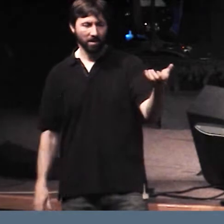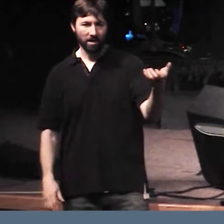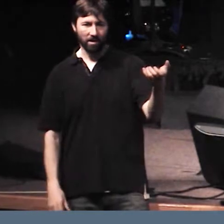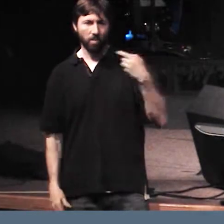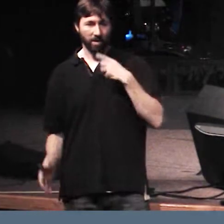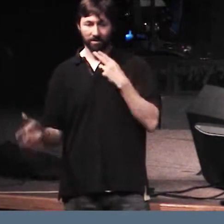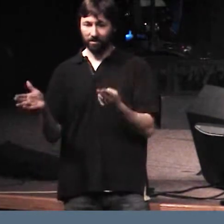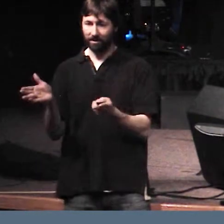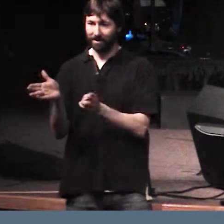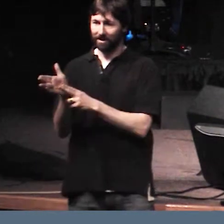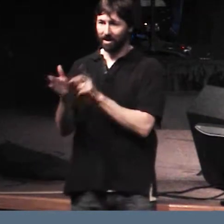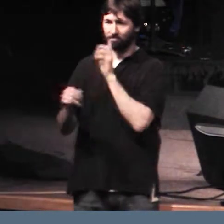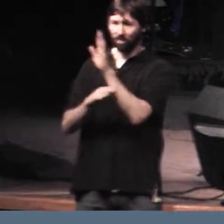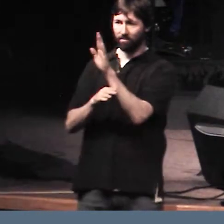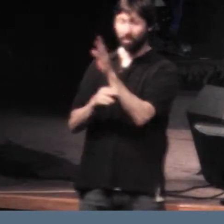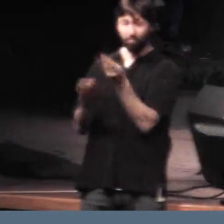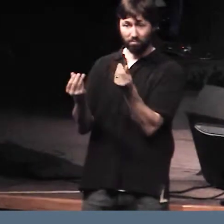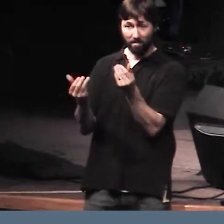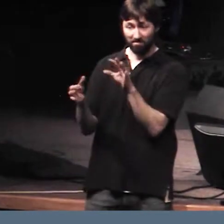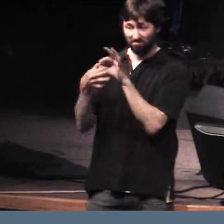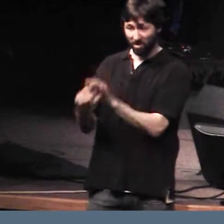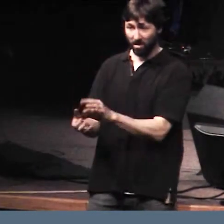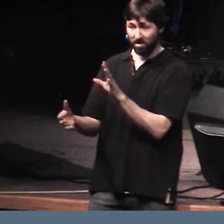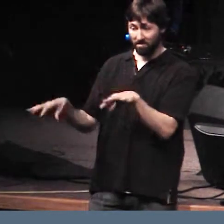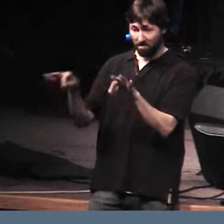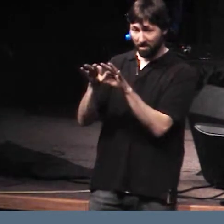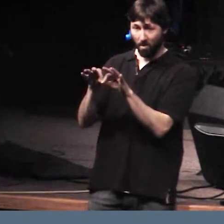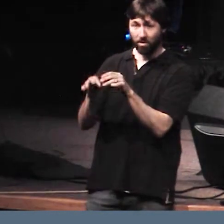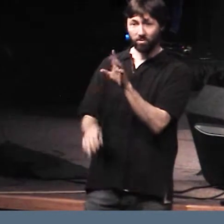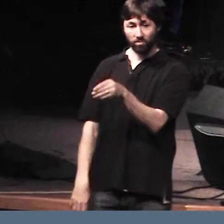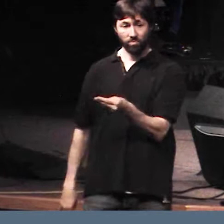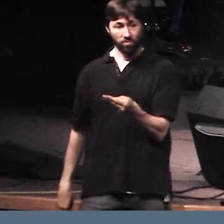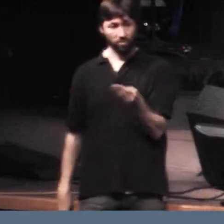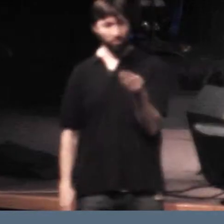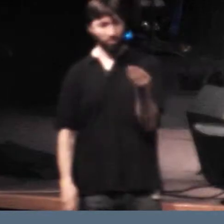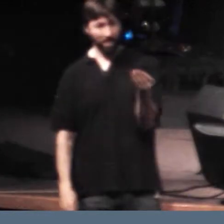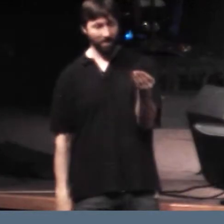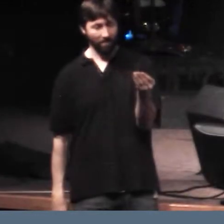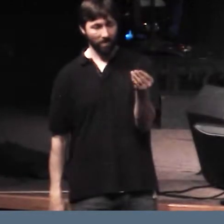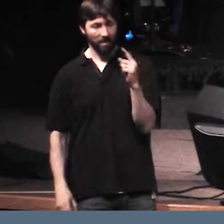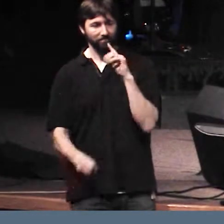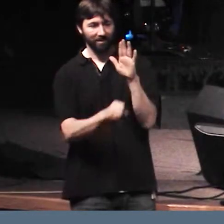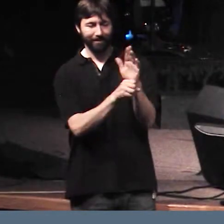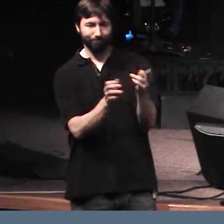you really give a piece of your property you give some things very important to you you give that as a sign and a seal of the covenant and so